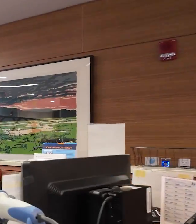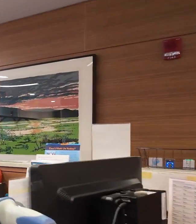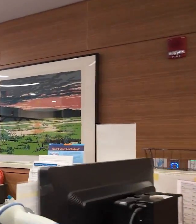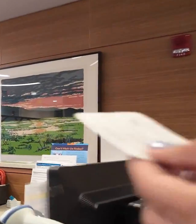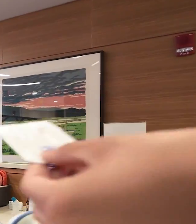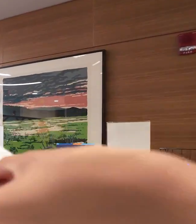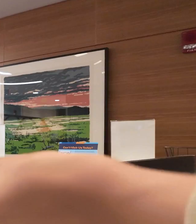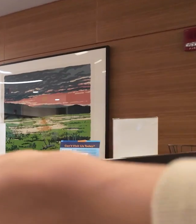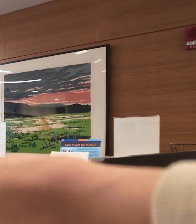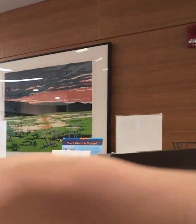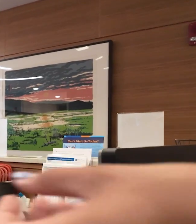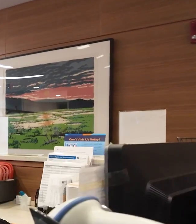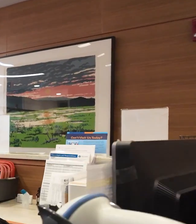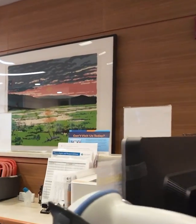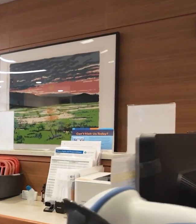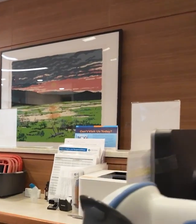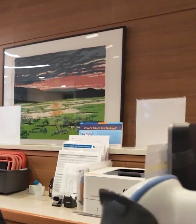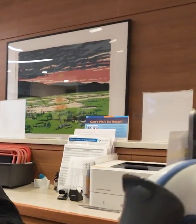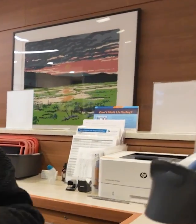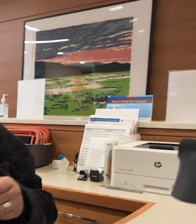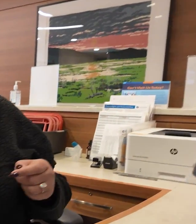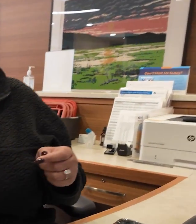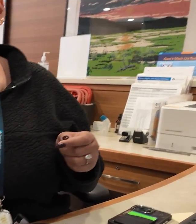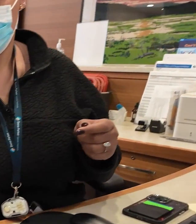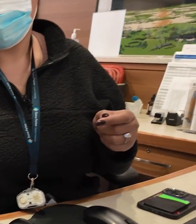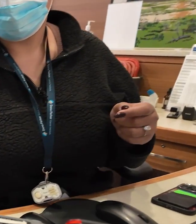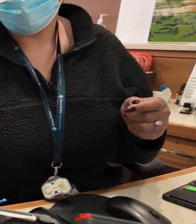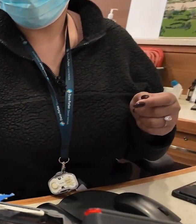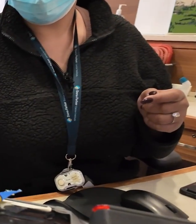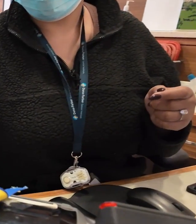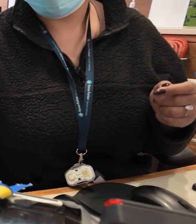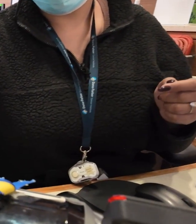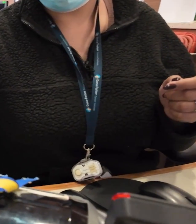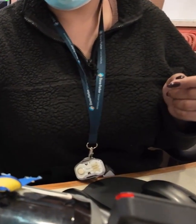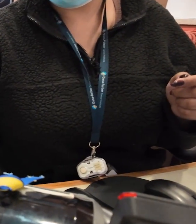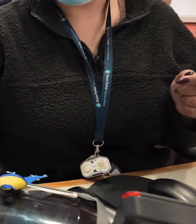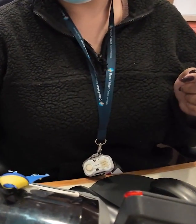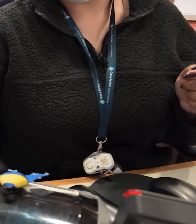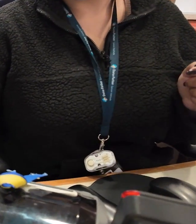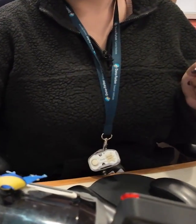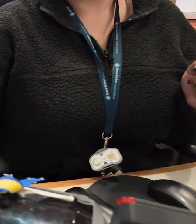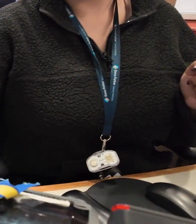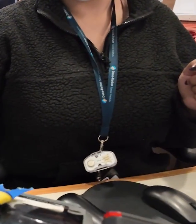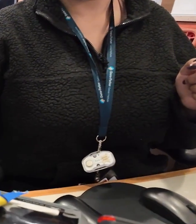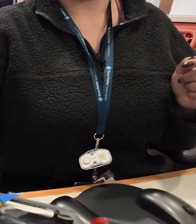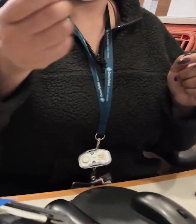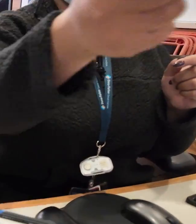If you are a patient, caregiver, or helping a patient, give your parking ticket to the person at the front desk.